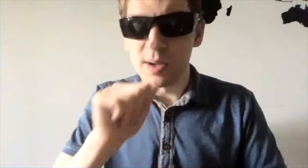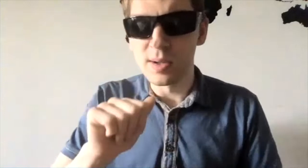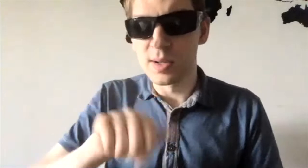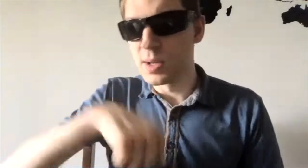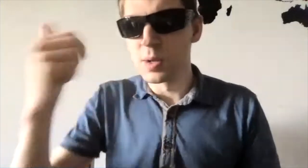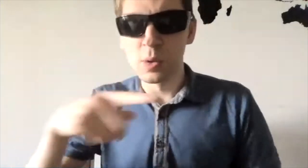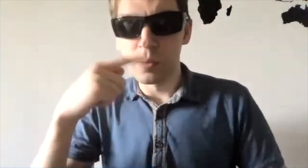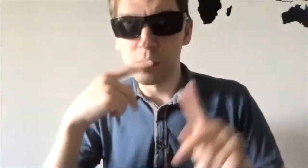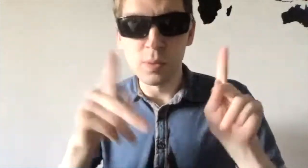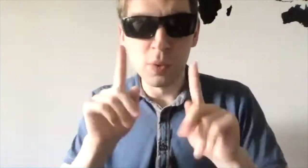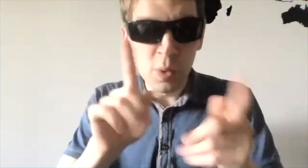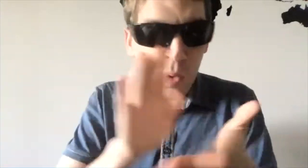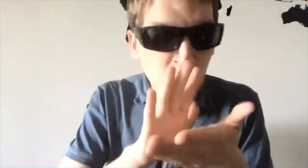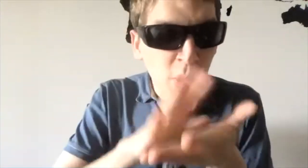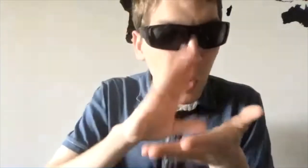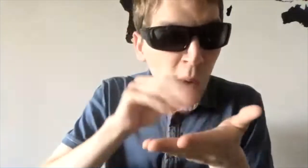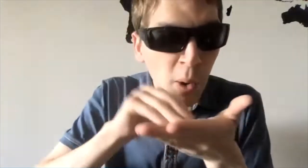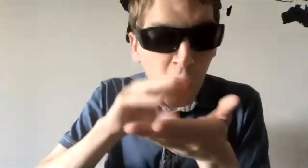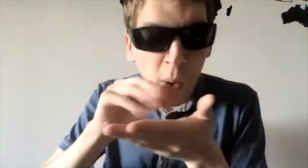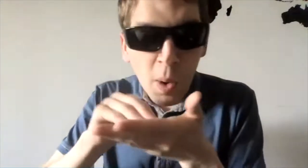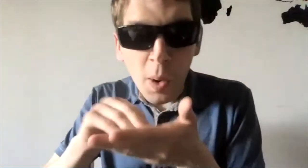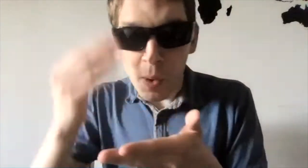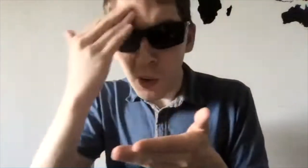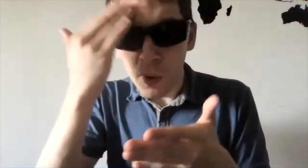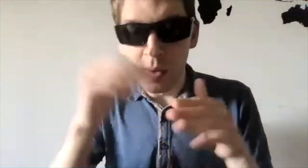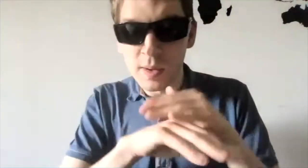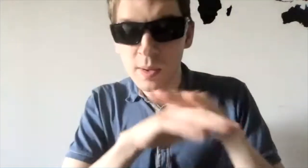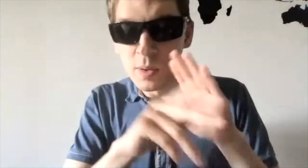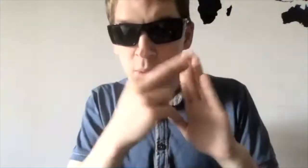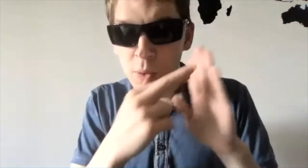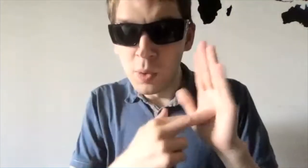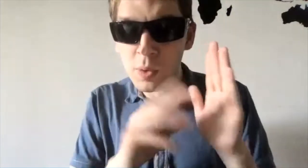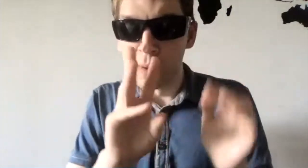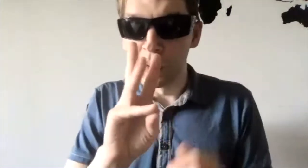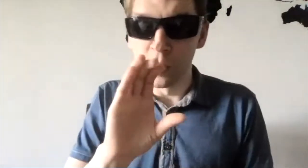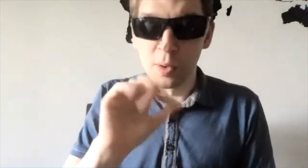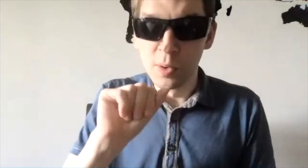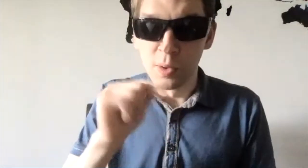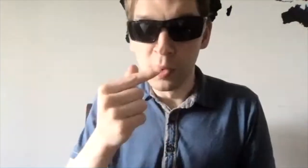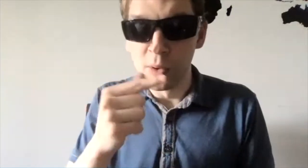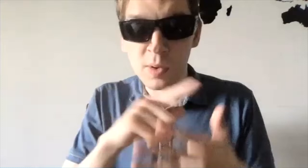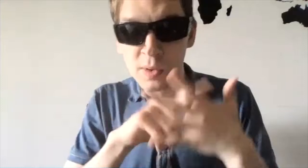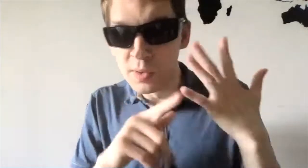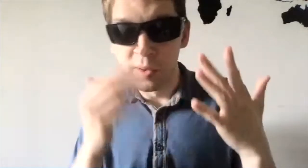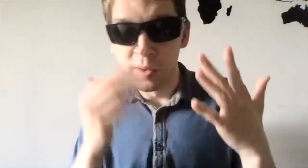I can be an instructor, as a consultant. I work with hearing people. I've learned so much.